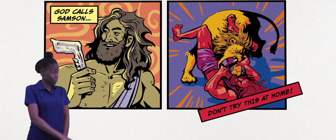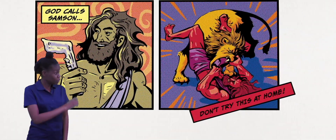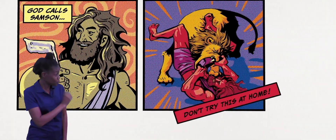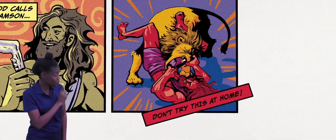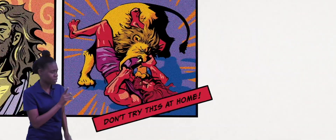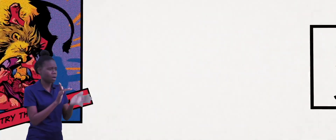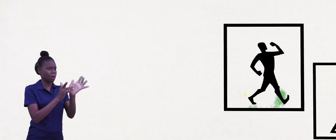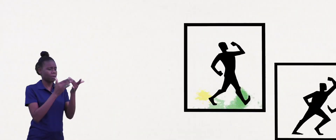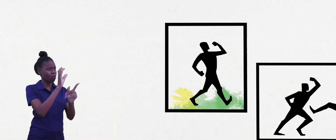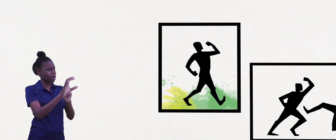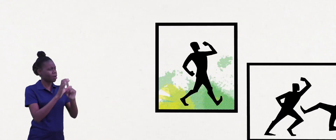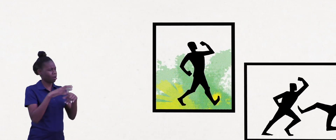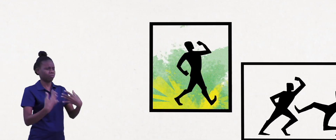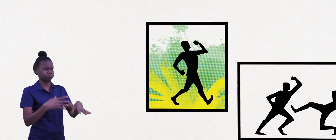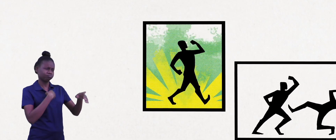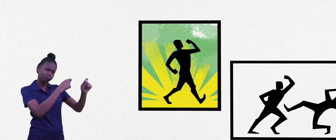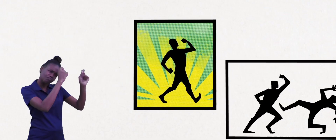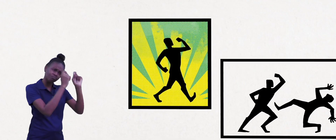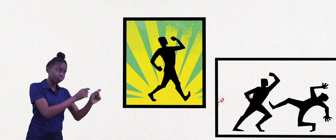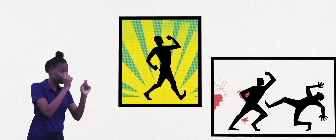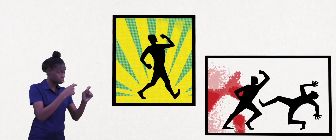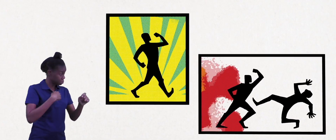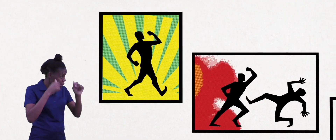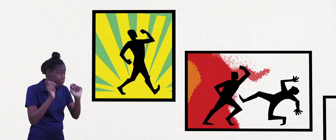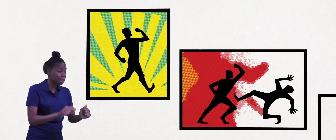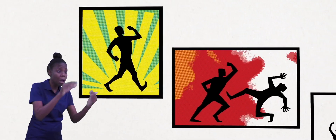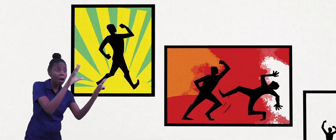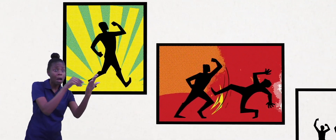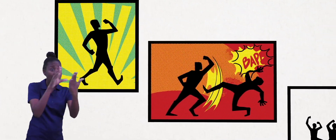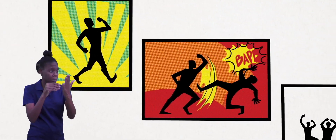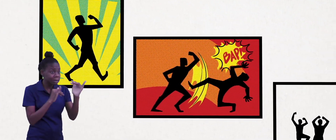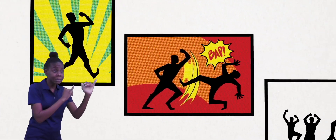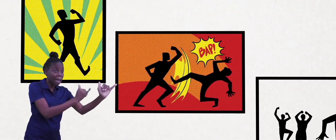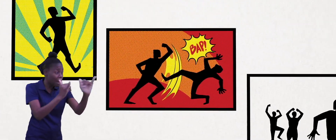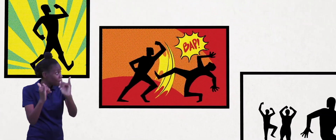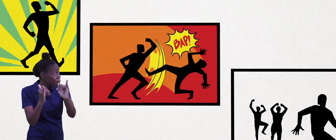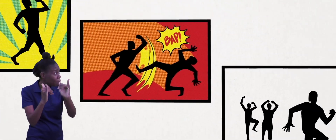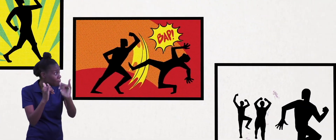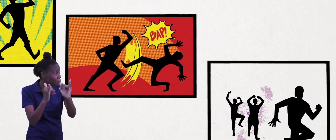Jon: True, but there must be something admirable in biblical characters– something I can imitate.